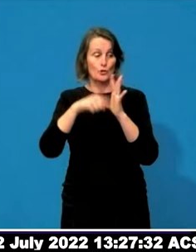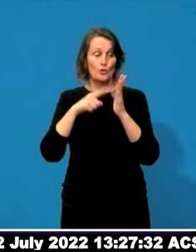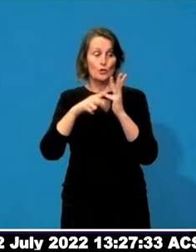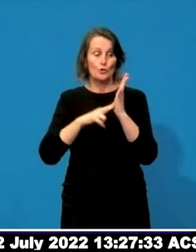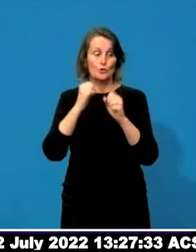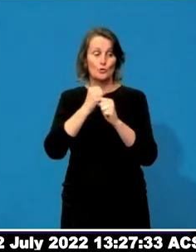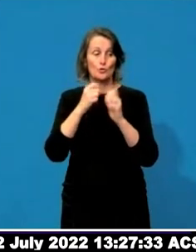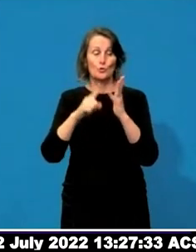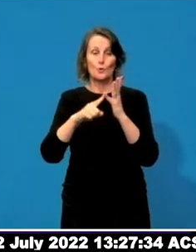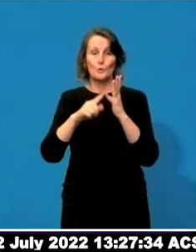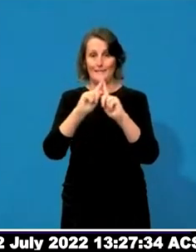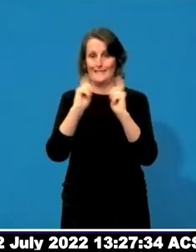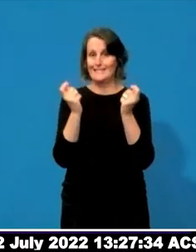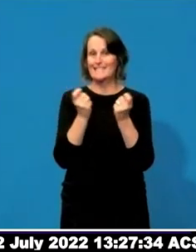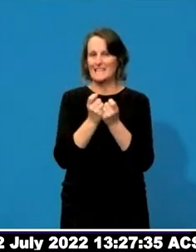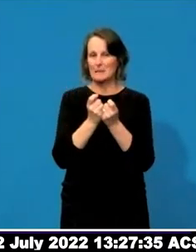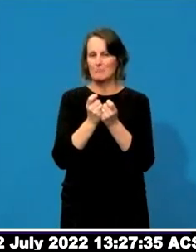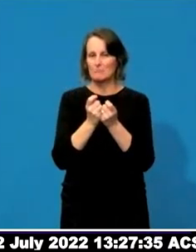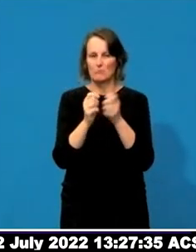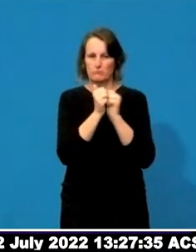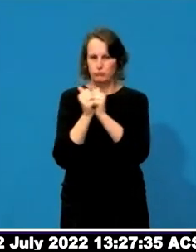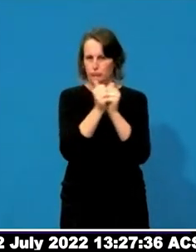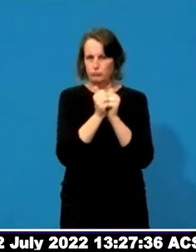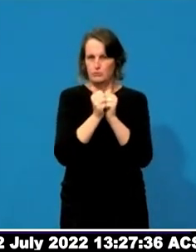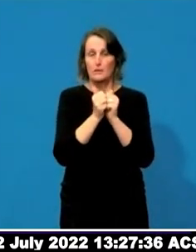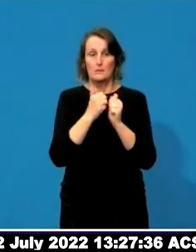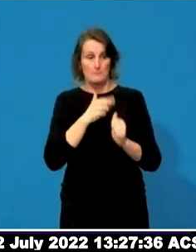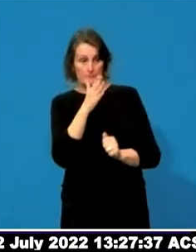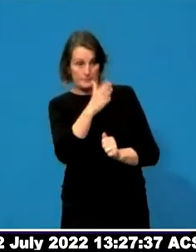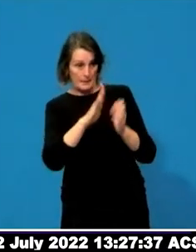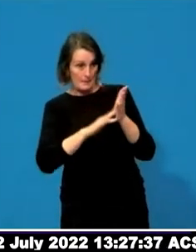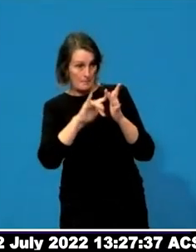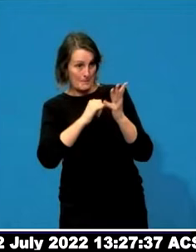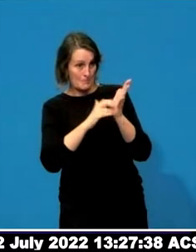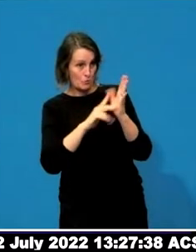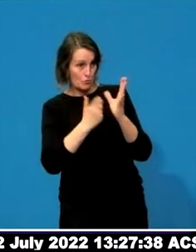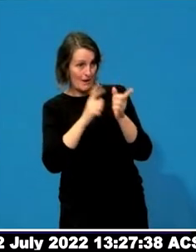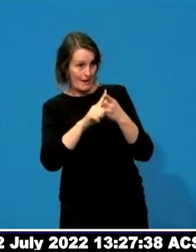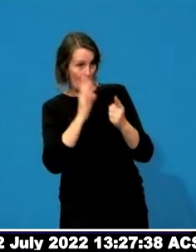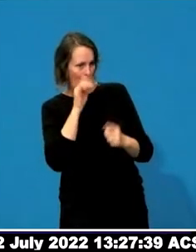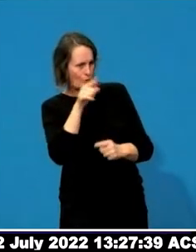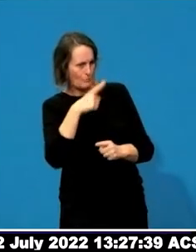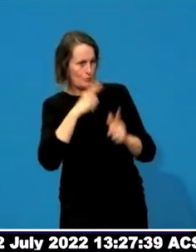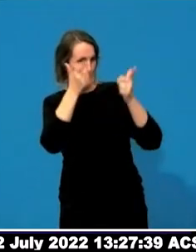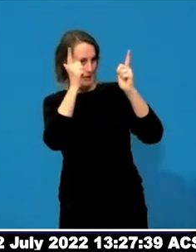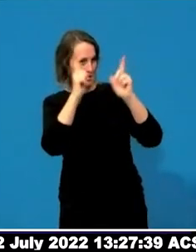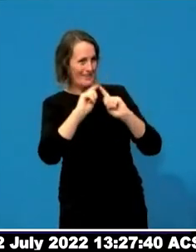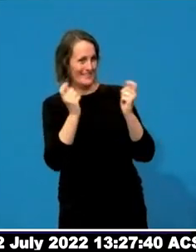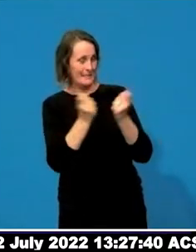Ms McRae I will direct this to you, because you are the manager of that team. Could you please tell the Commissioners about the Tjungu team